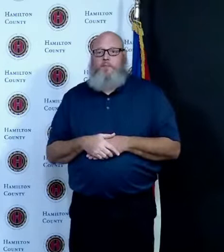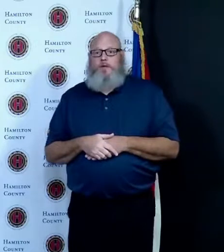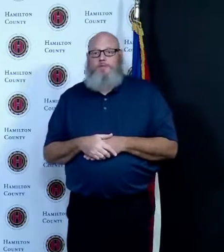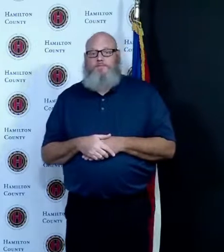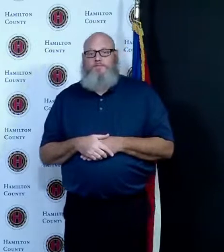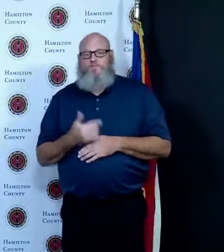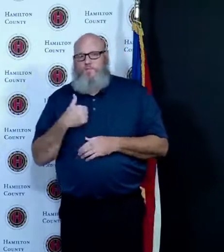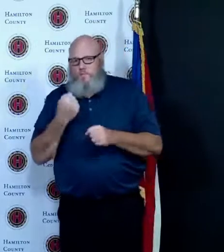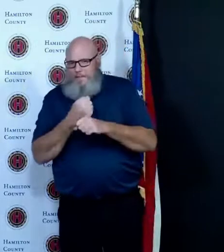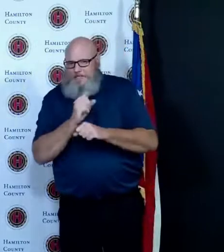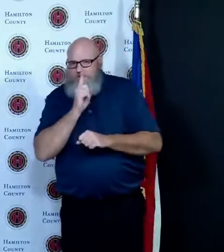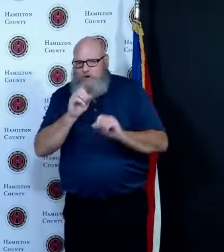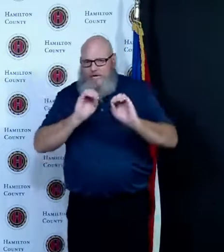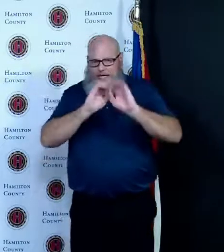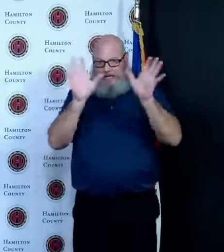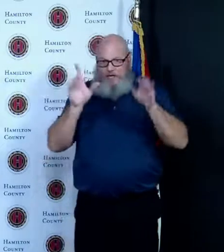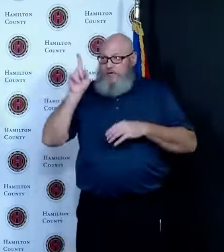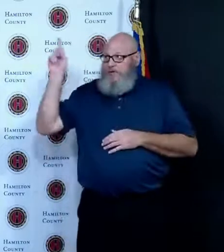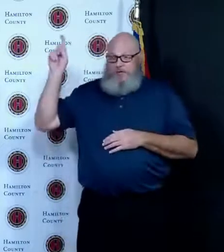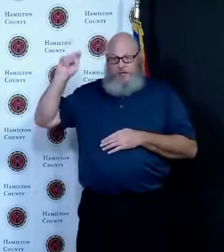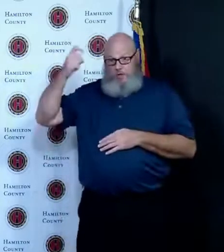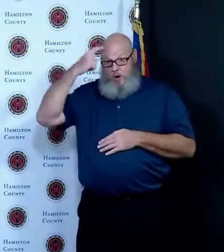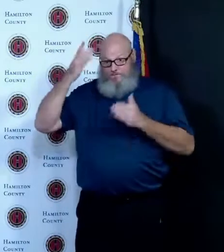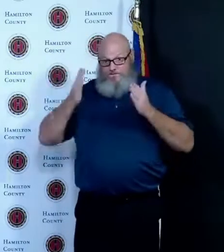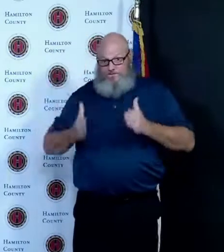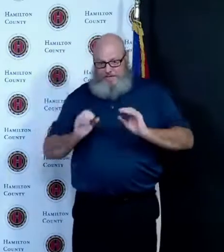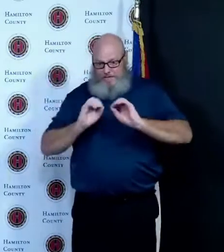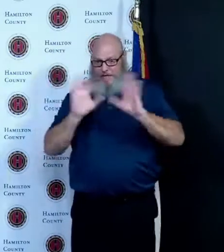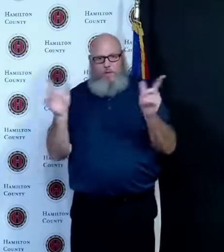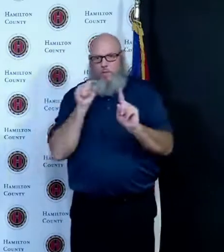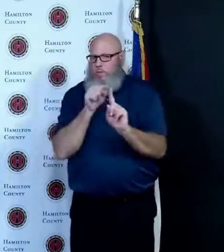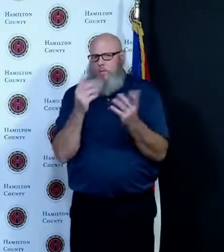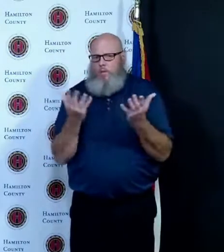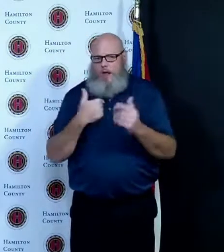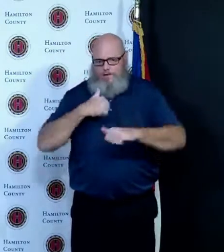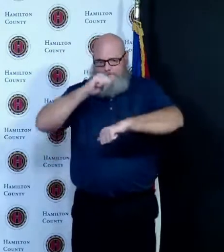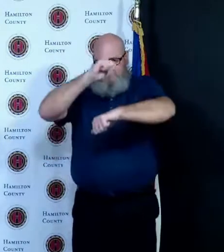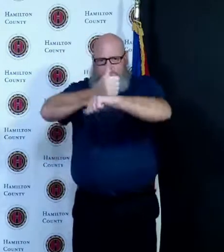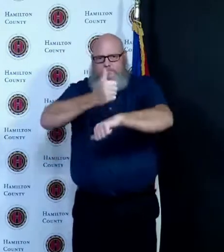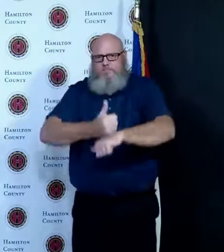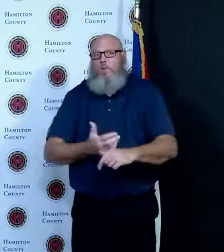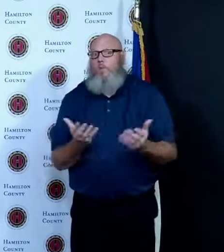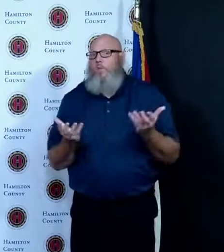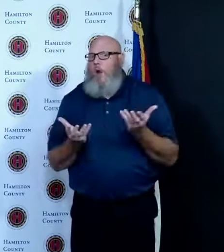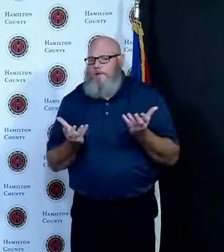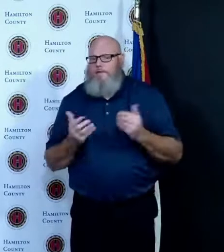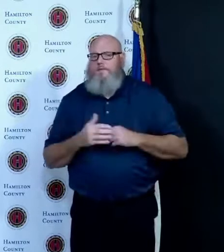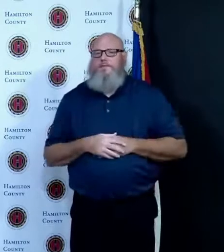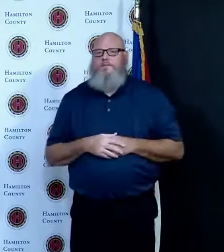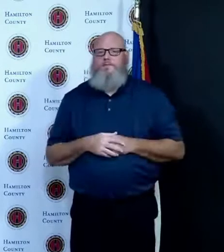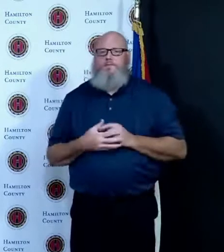philosophy behind who's getting doses and who's becoming eligible is related to those who are